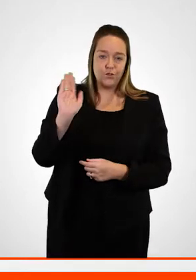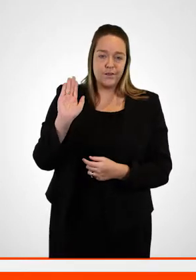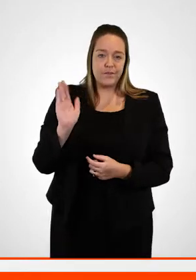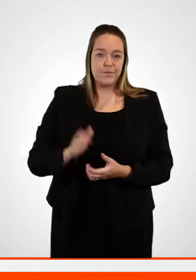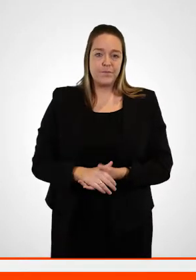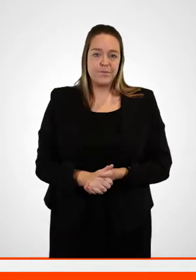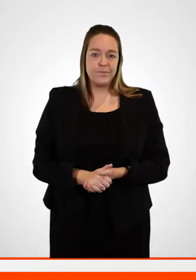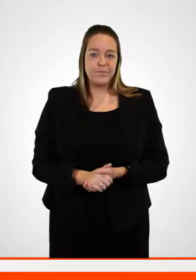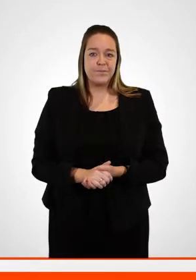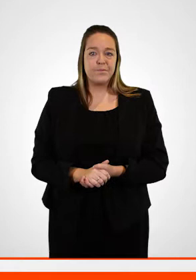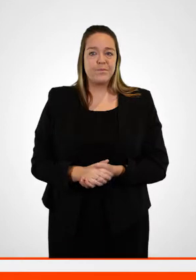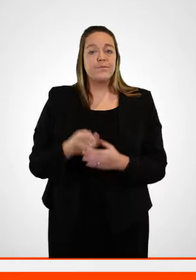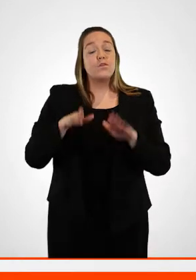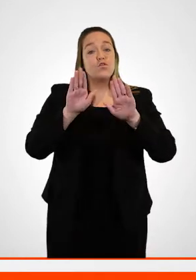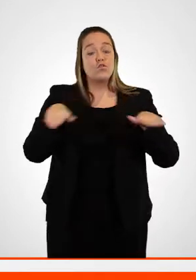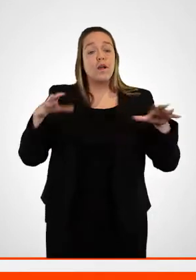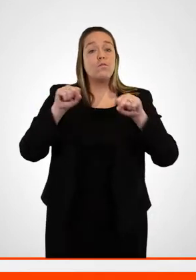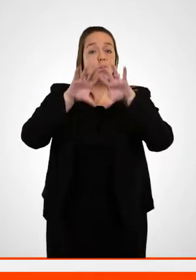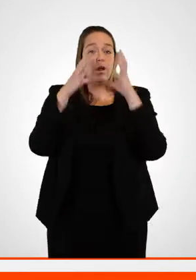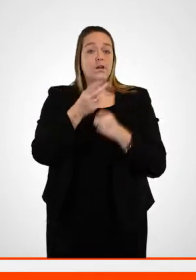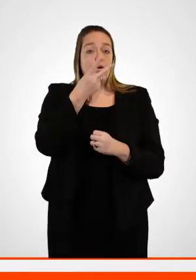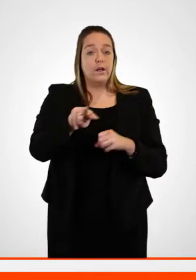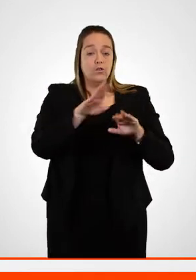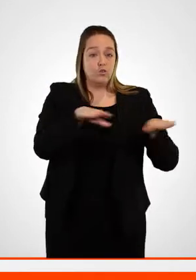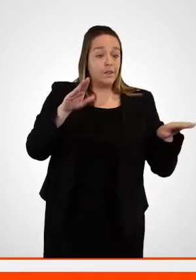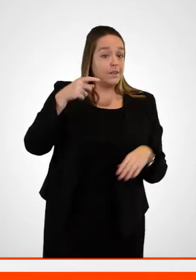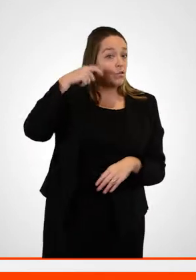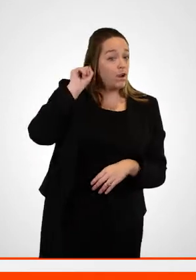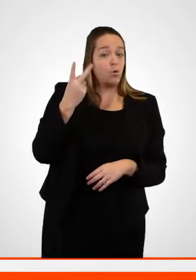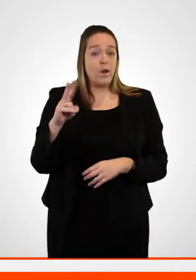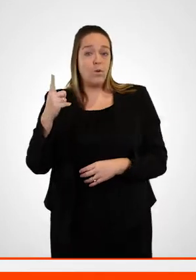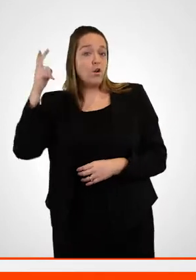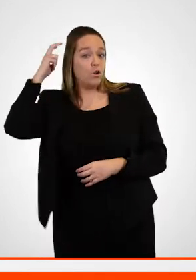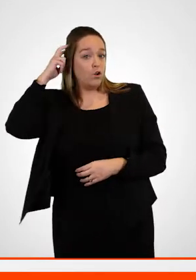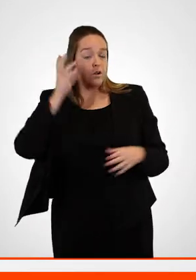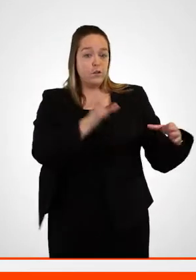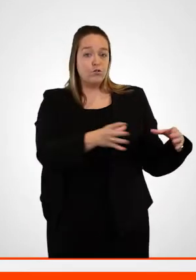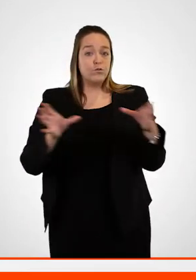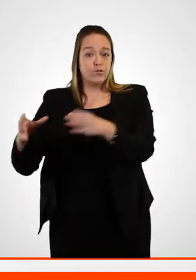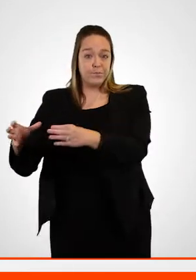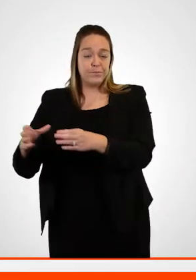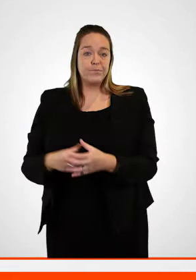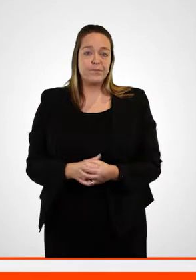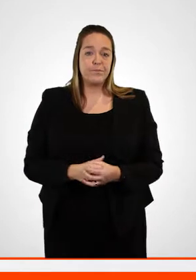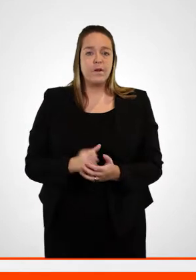is that these were children, we had 20 children in our hearing aid group, 21 in our cochlear implant group.